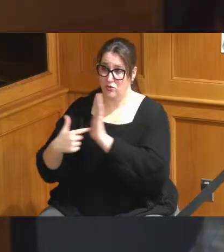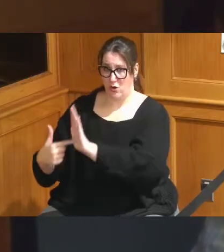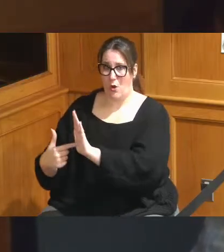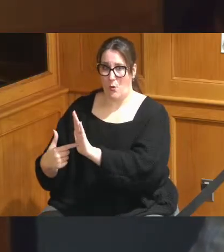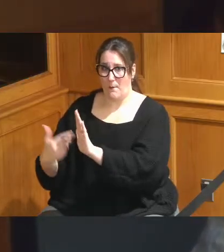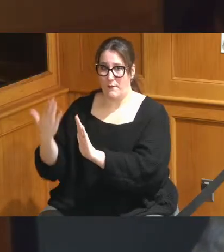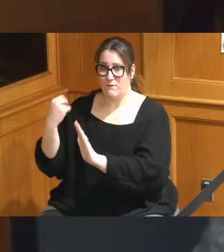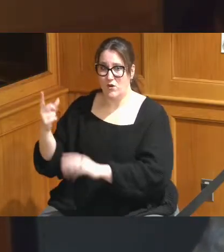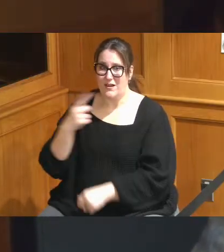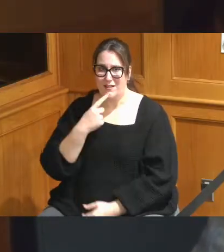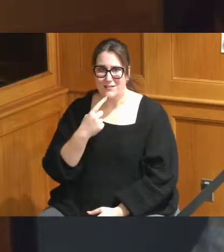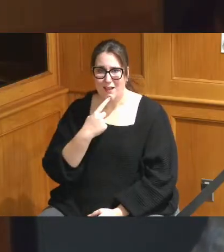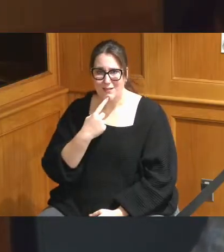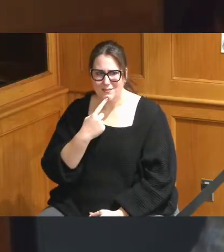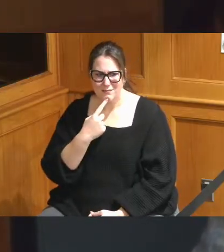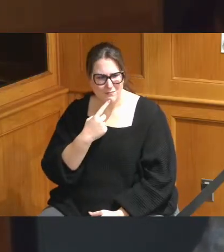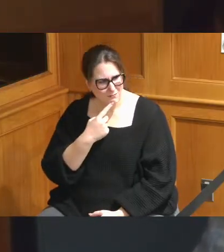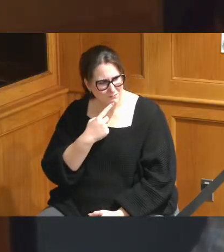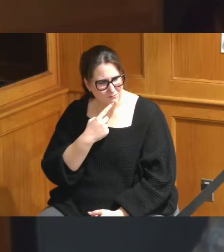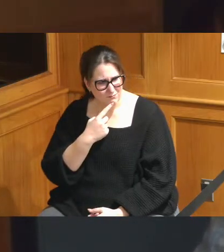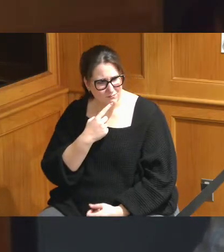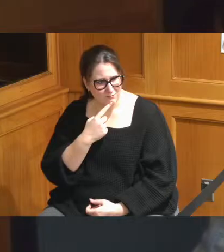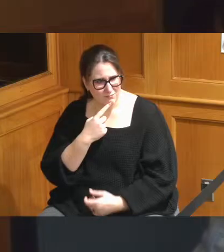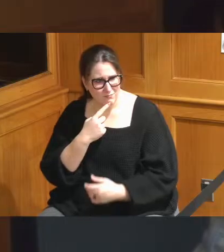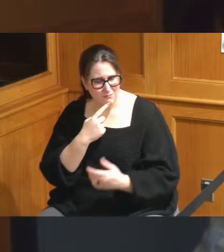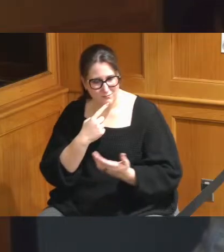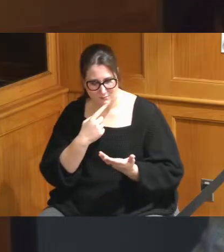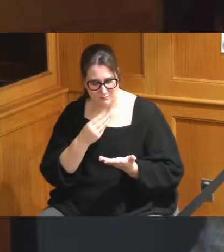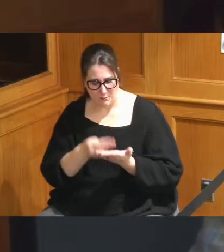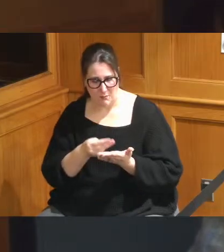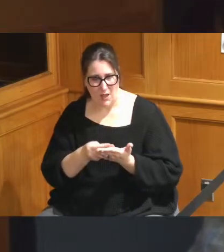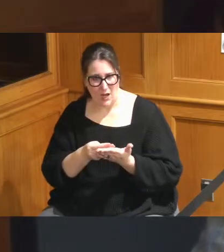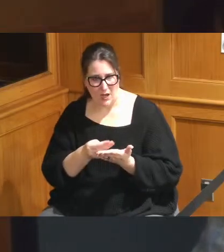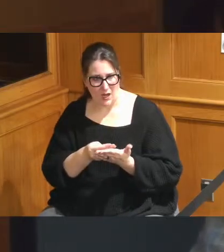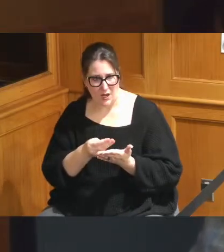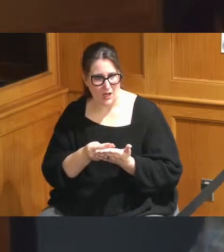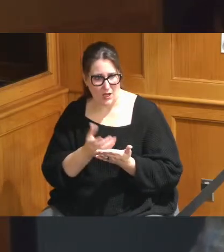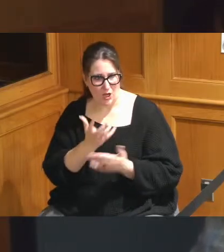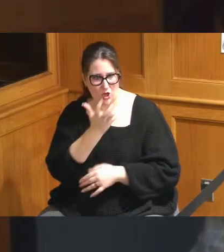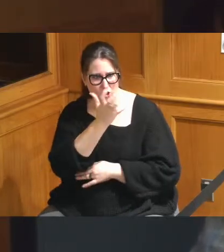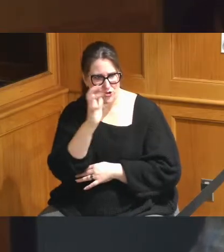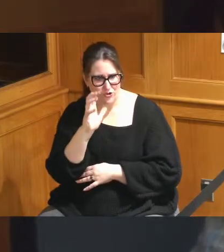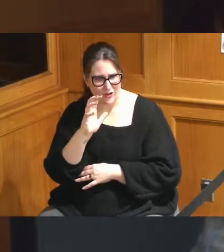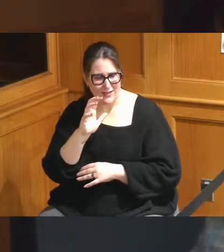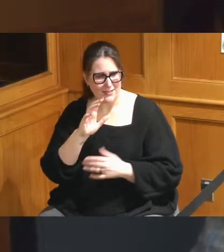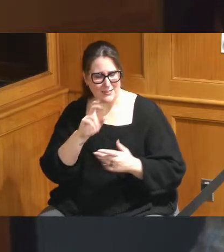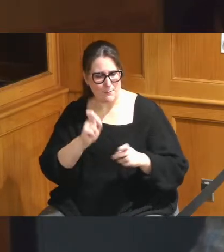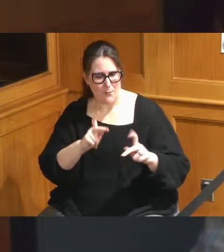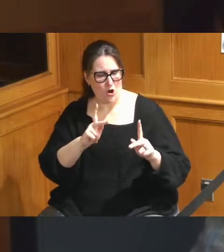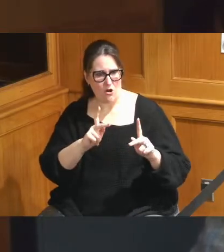and he said, you don't make no money off of green trees and and parks, there's no money coming in.